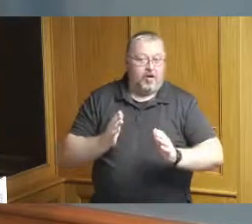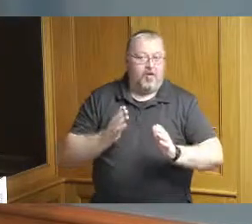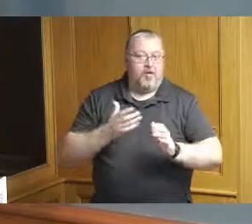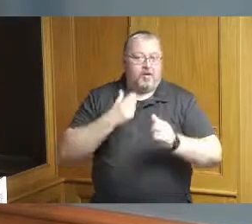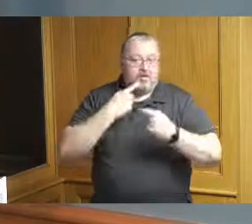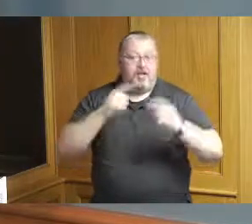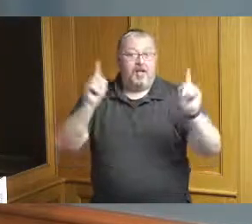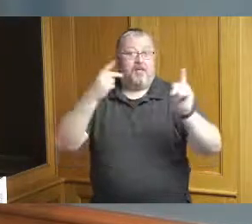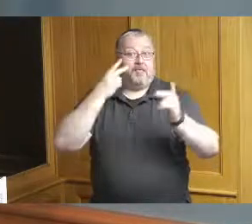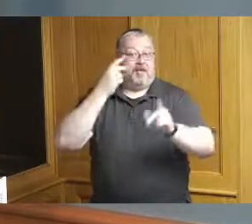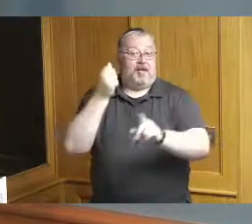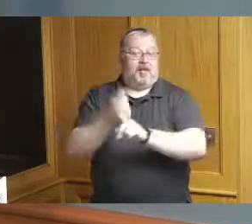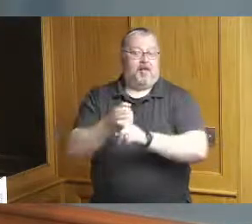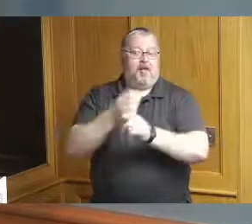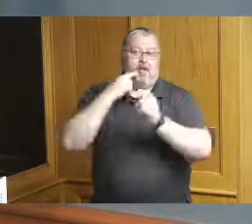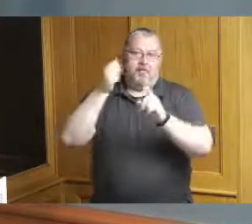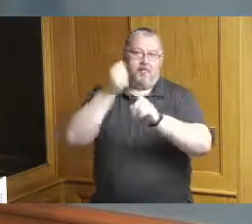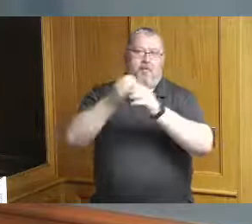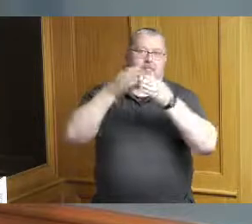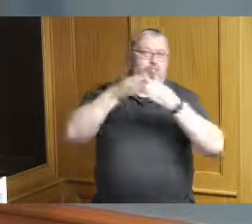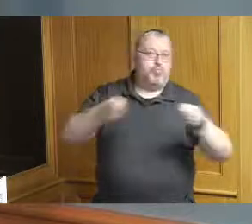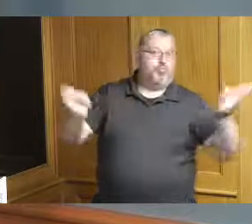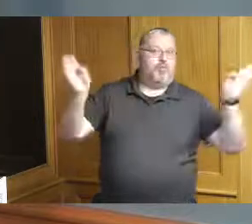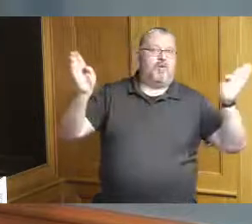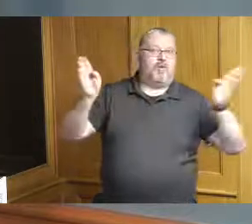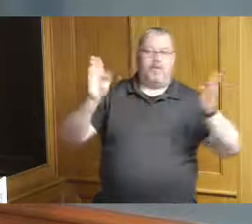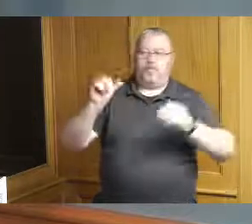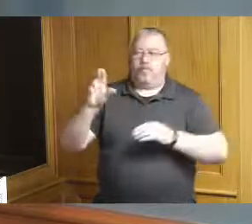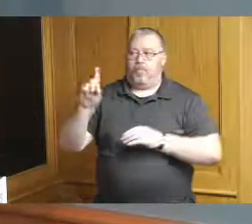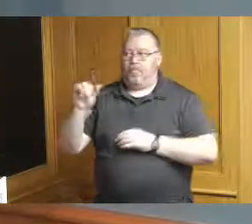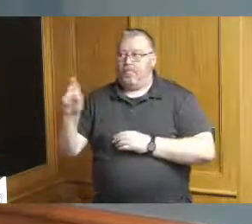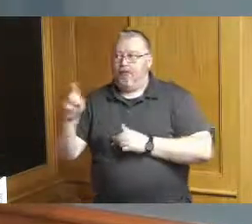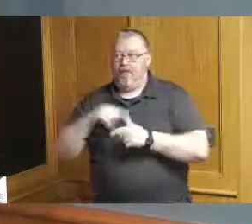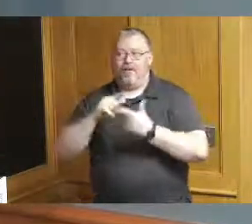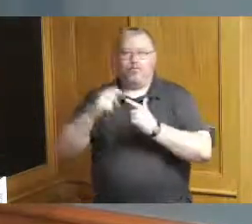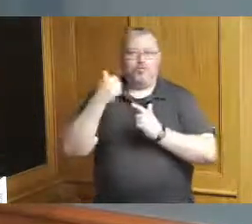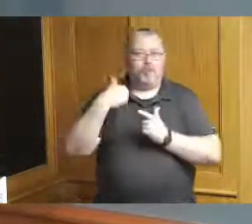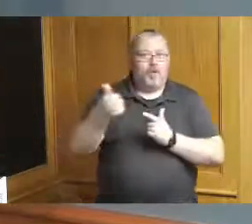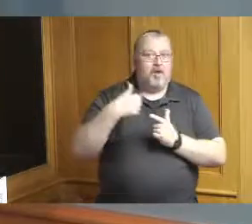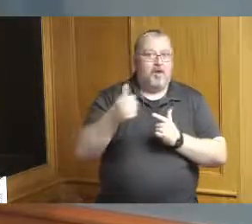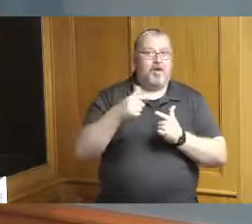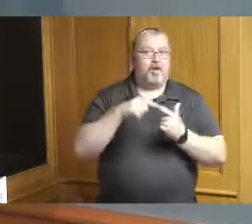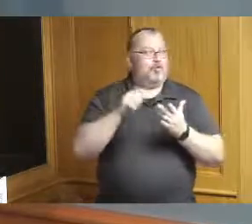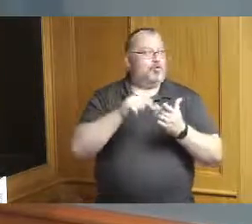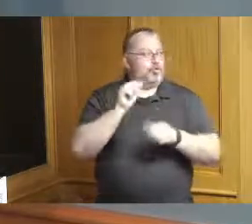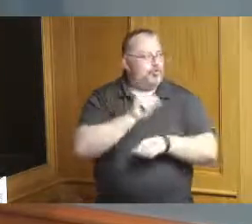which will impact broadband and transportation and jobs and i need to come closer probably and